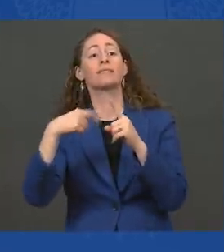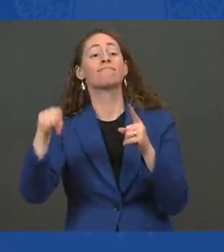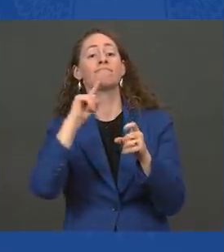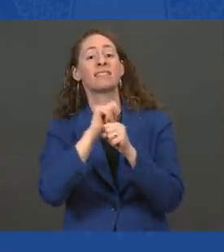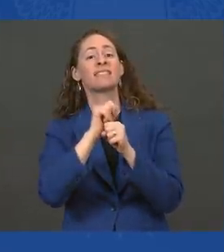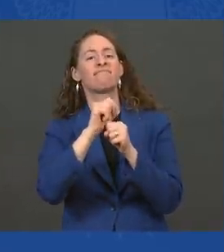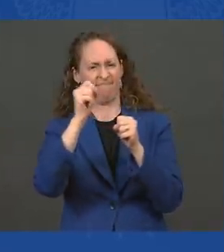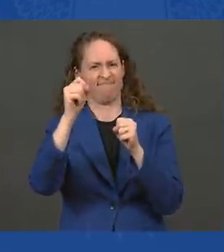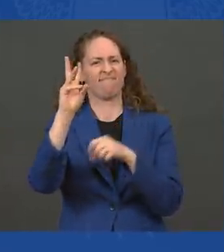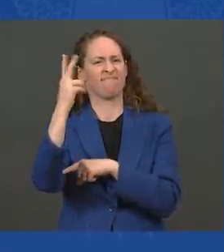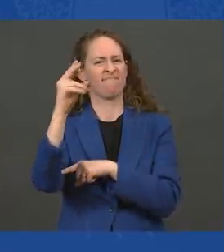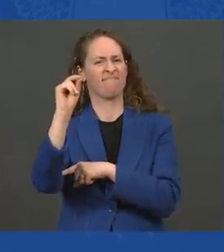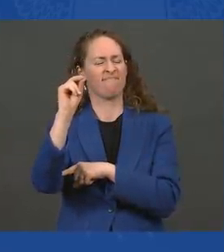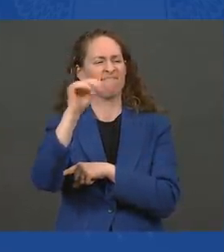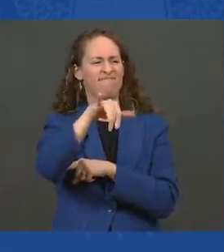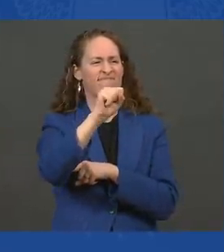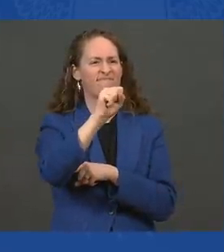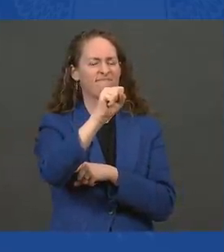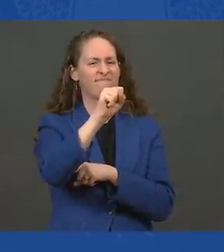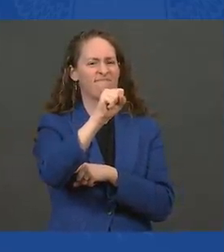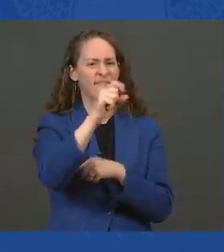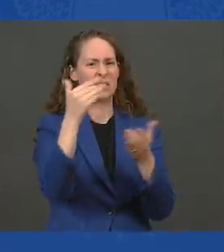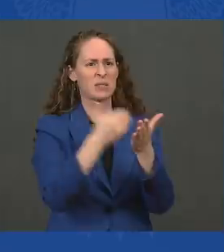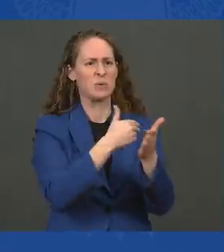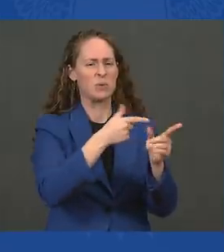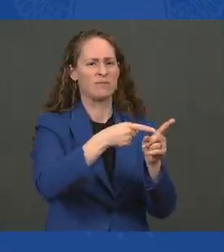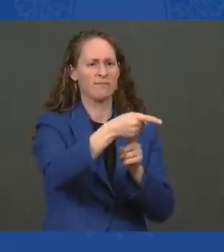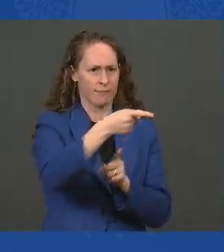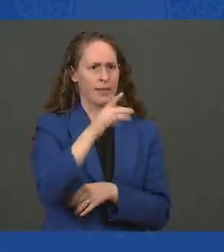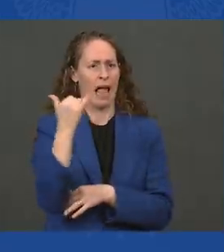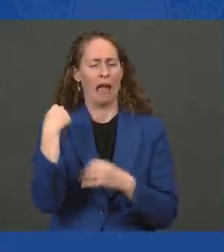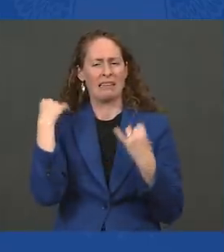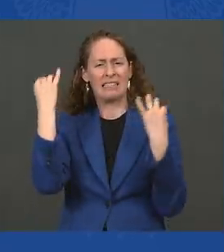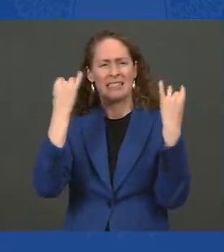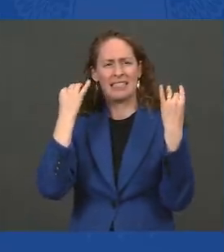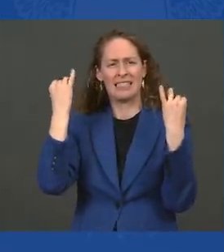from countries in Southern Africa. But while we have -- that travel restrictions